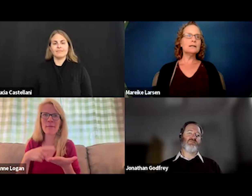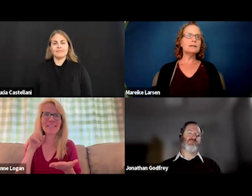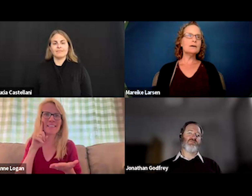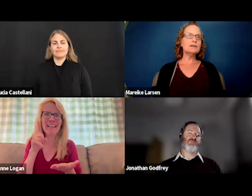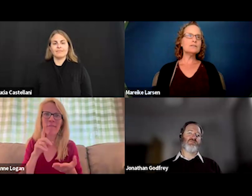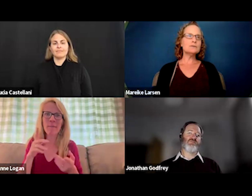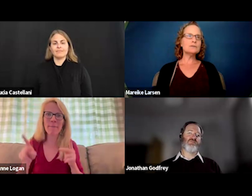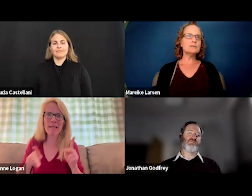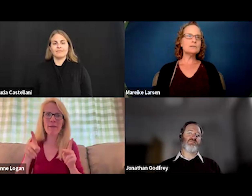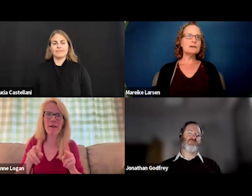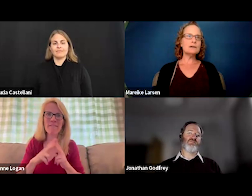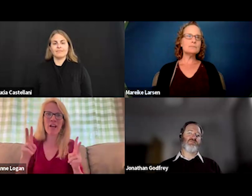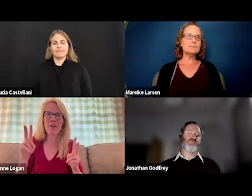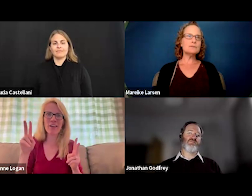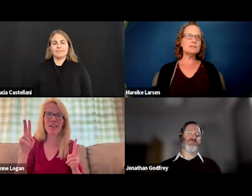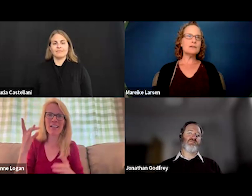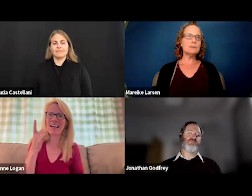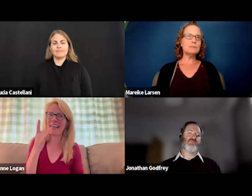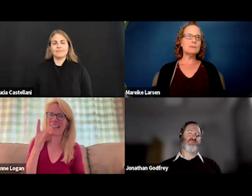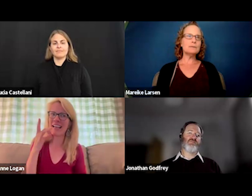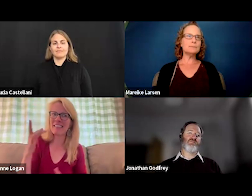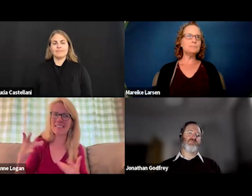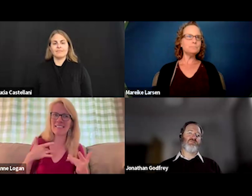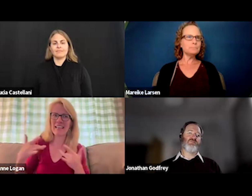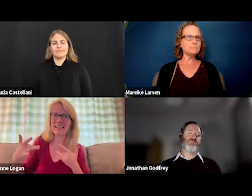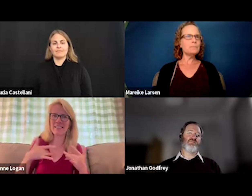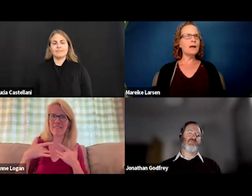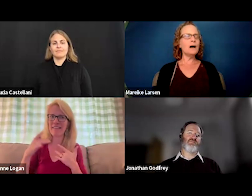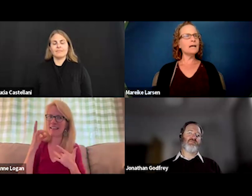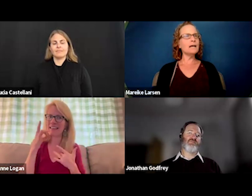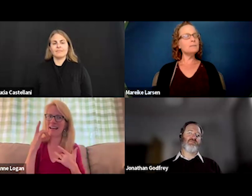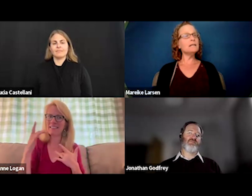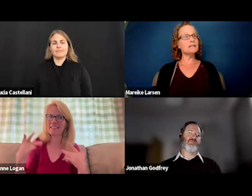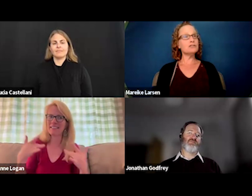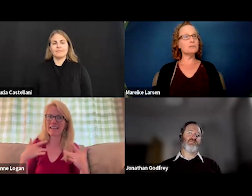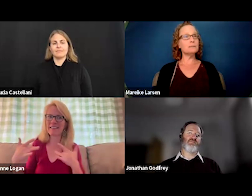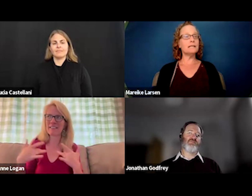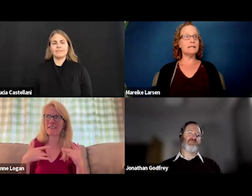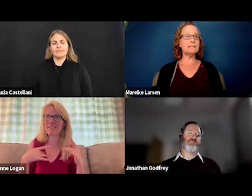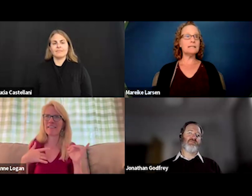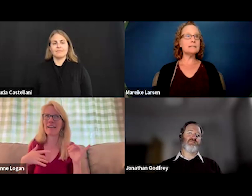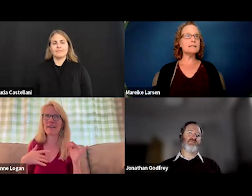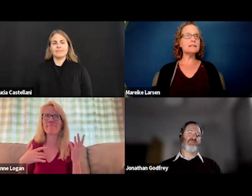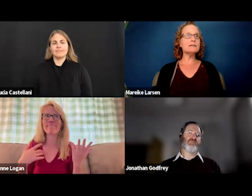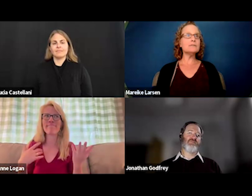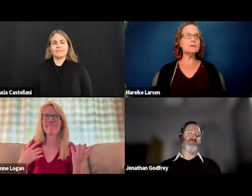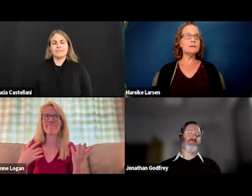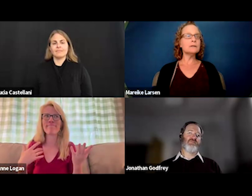And also, sometimes deaf people can be extremely light sensitive.